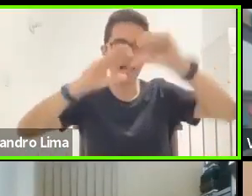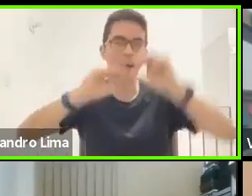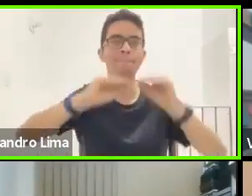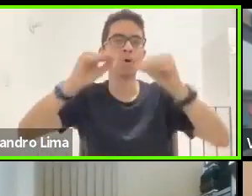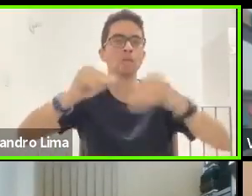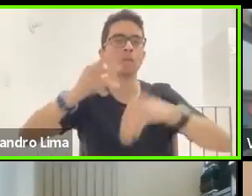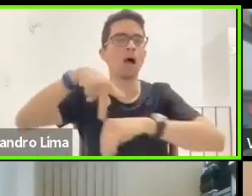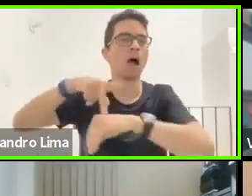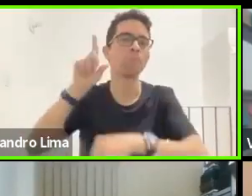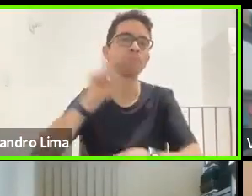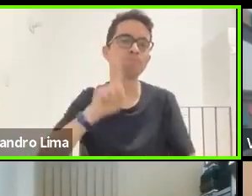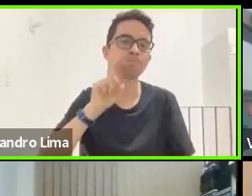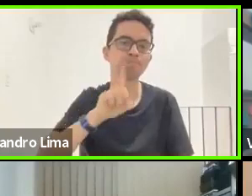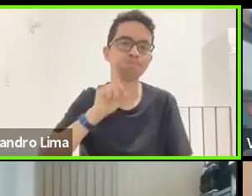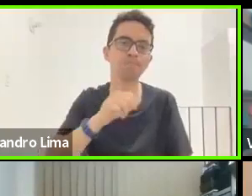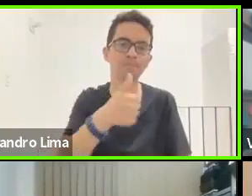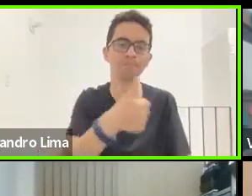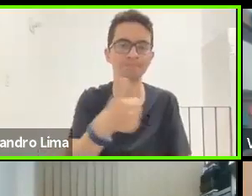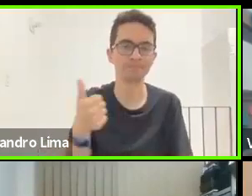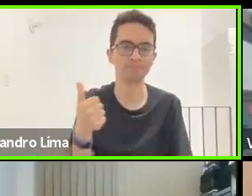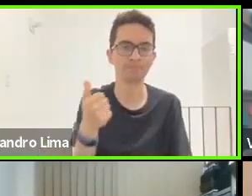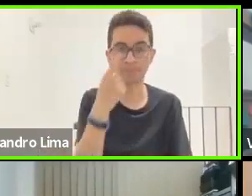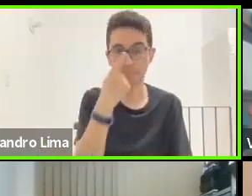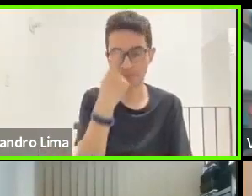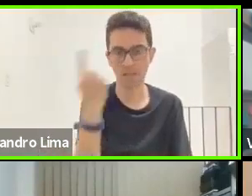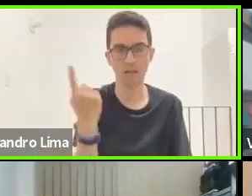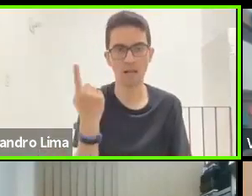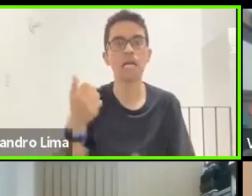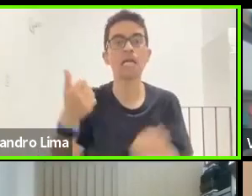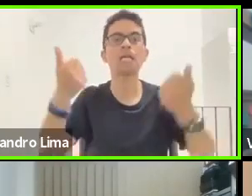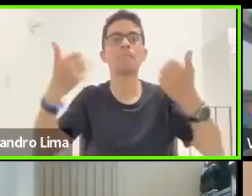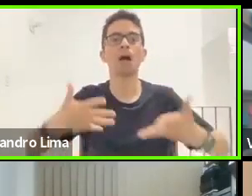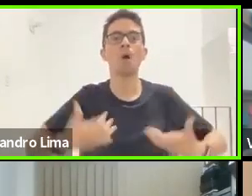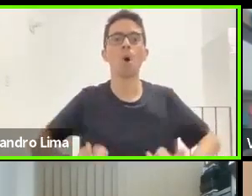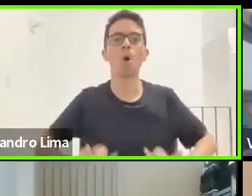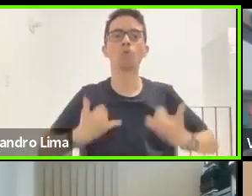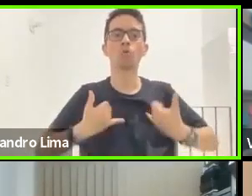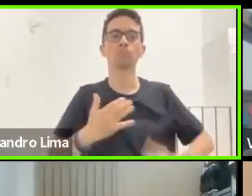that but it was about, it was sort of a bit. brown people pride brown people pride, people pride, you